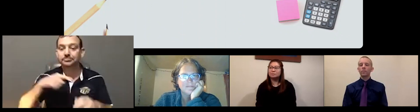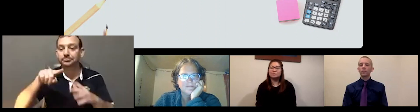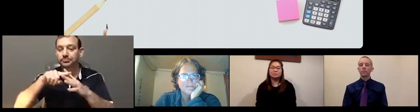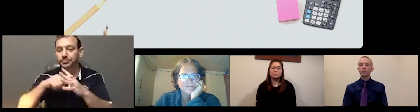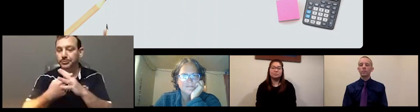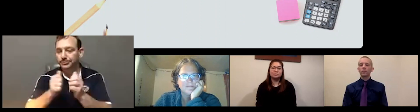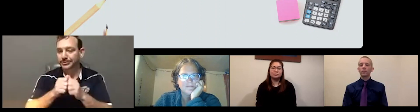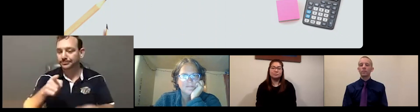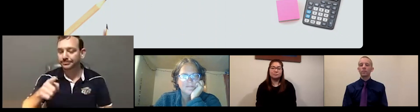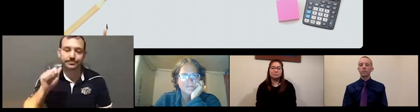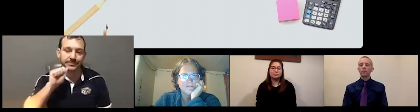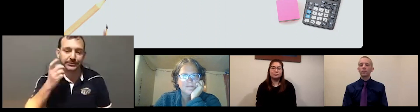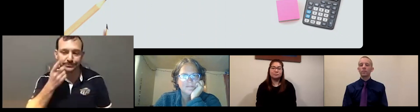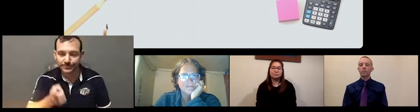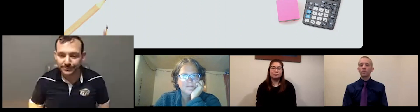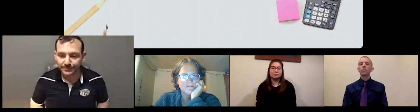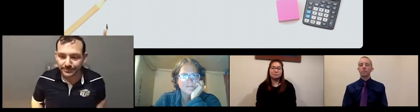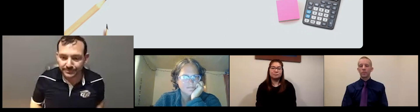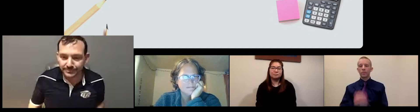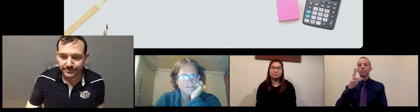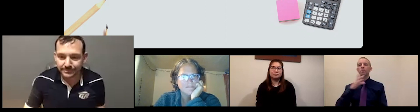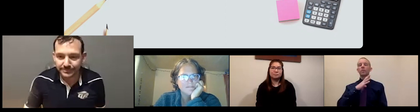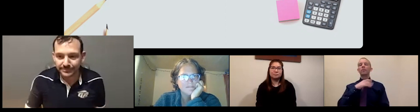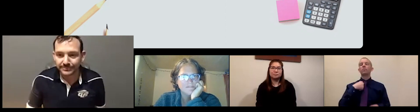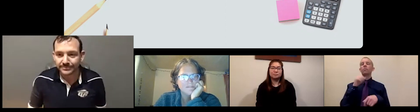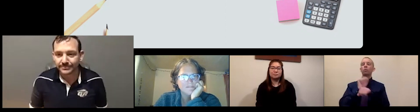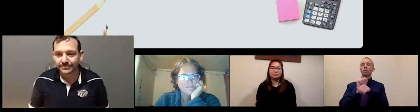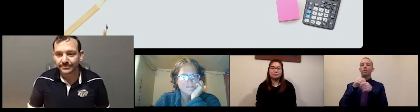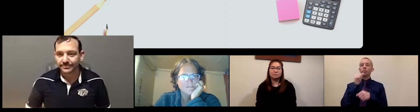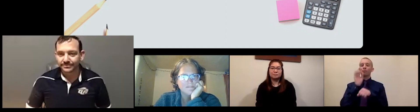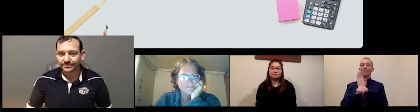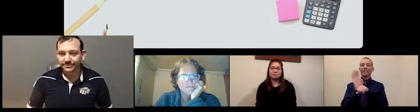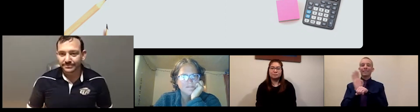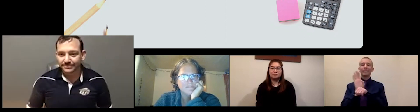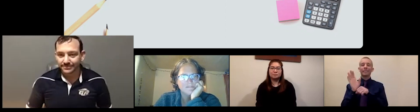Let’s start with Andrew. Okay, sure. I work in a private business.